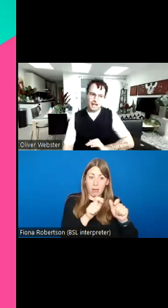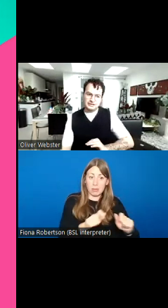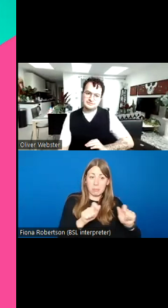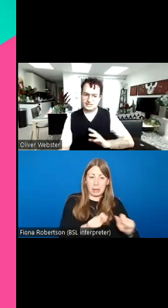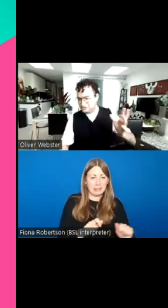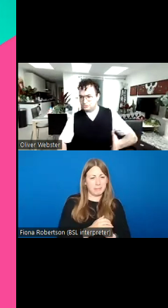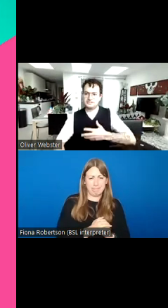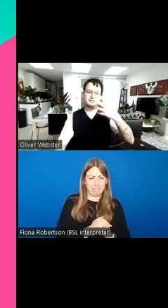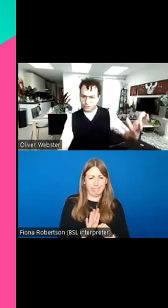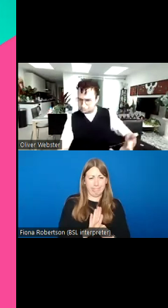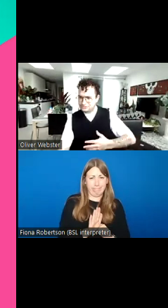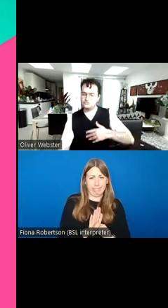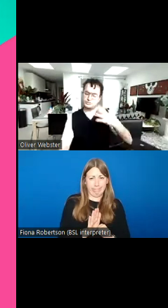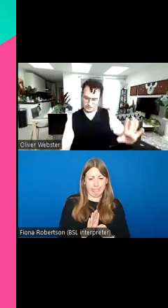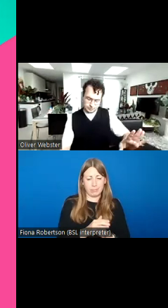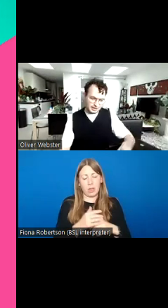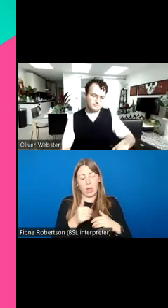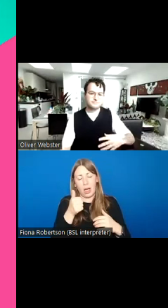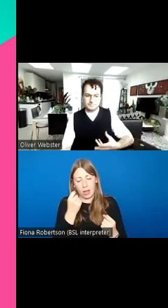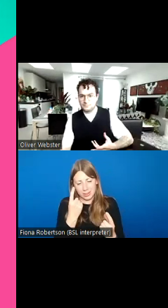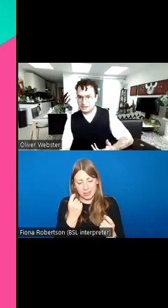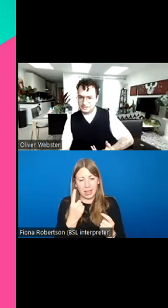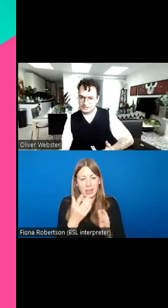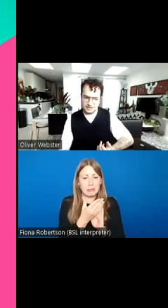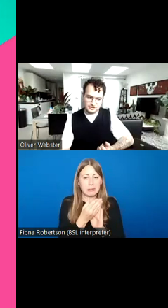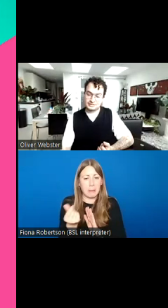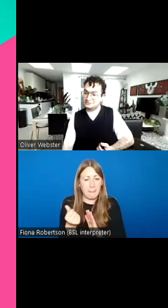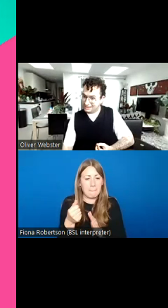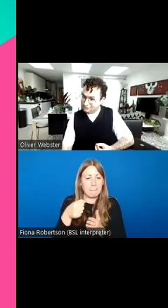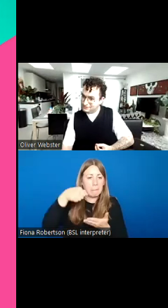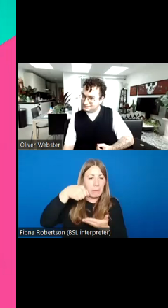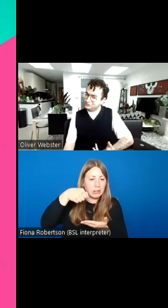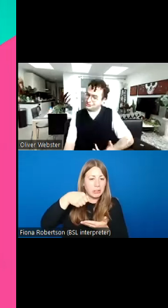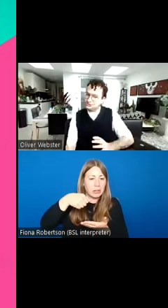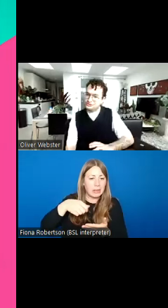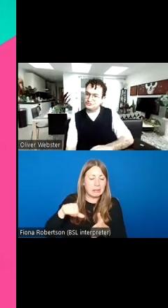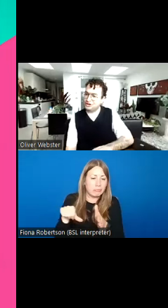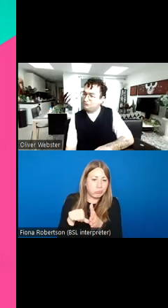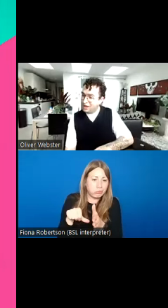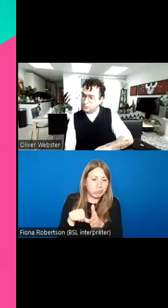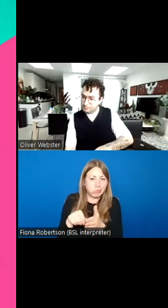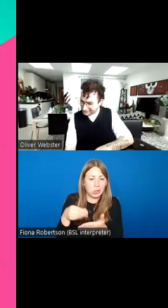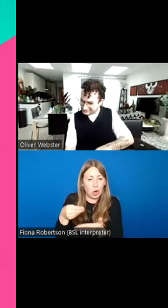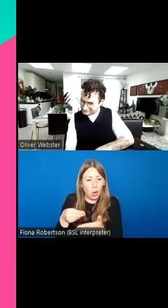It's always just a cost question, which I do understand. My answer to that would be to say, well, you wouldn't use an unreliable mic